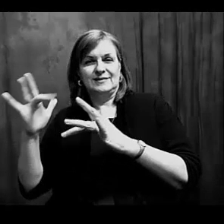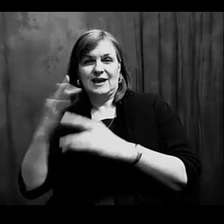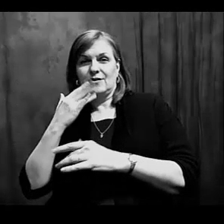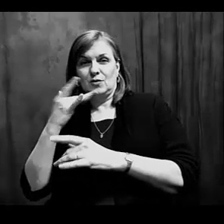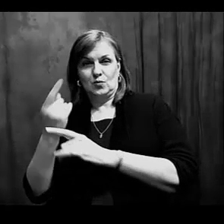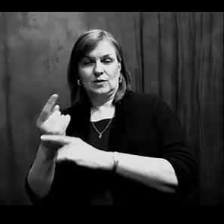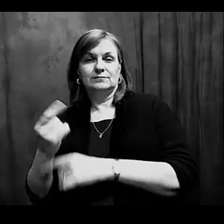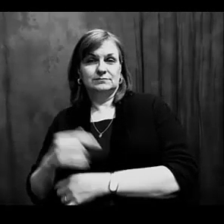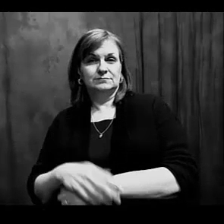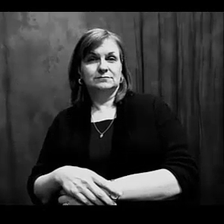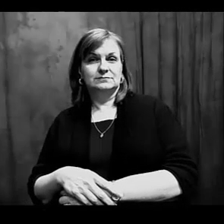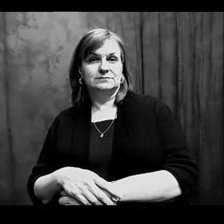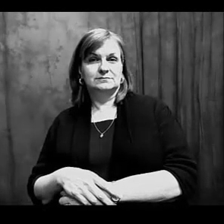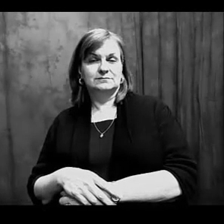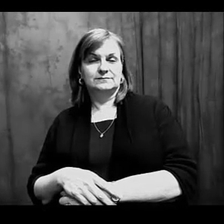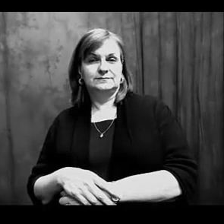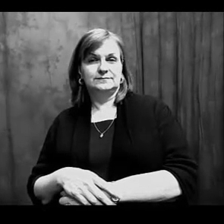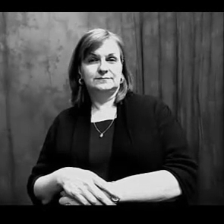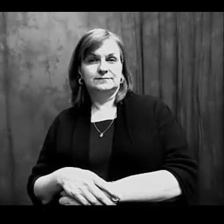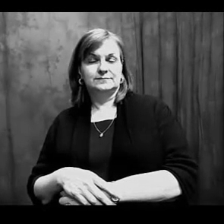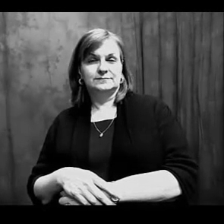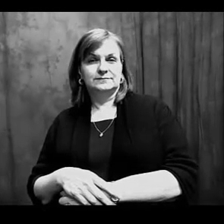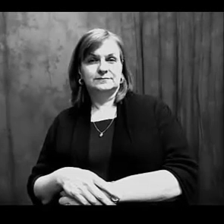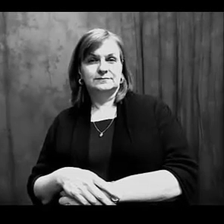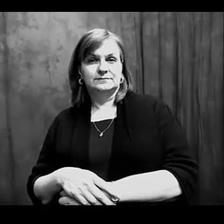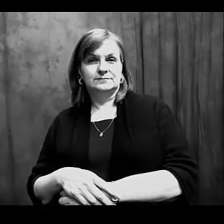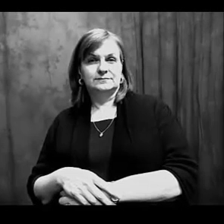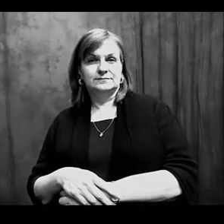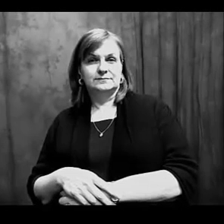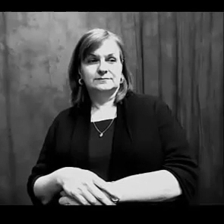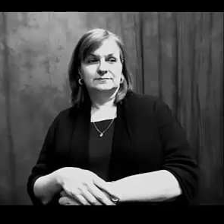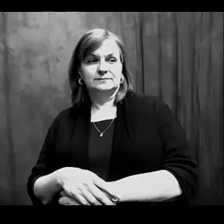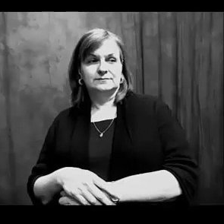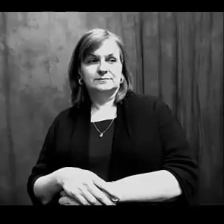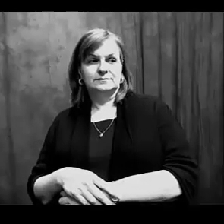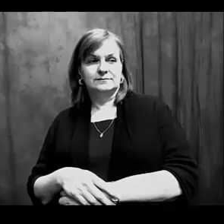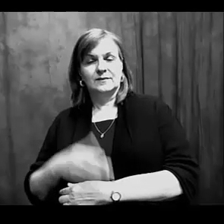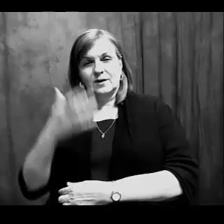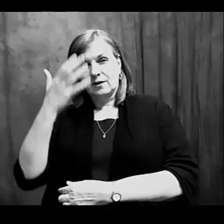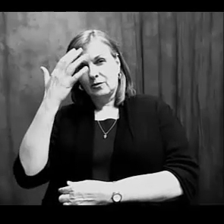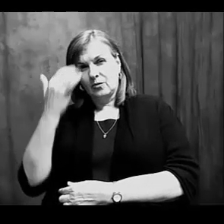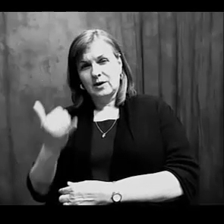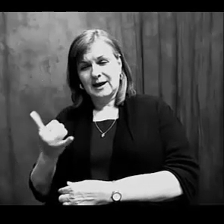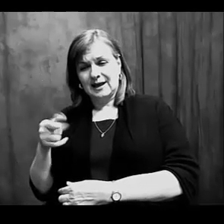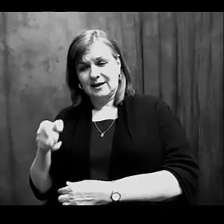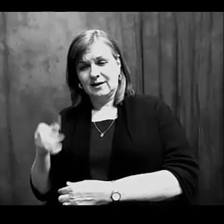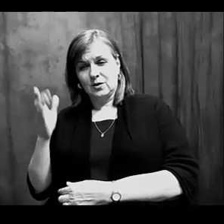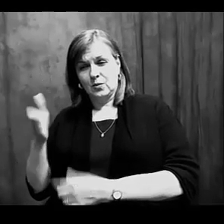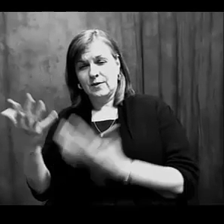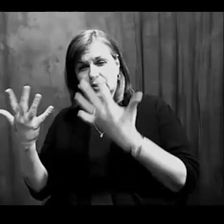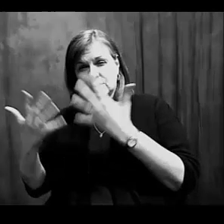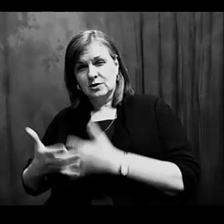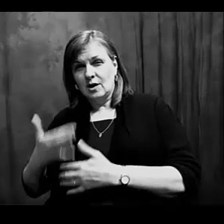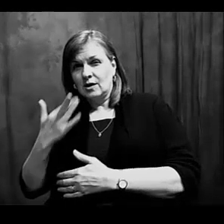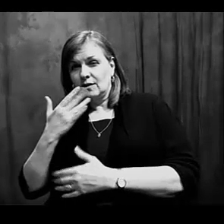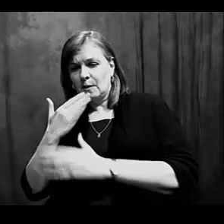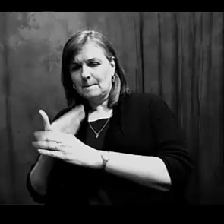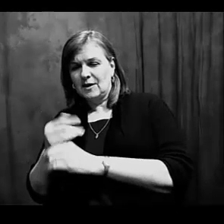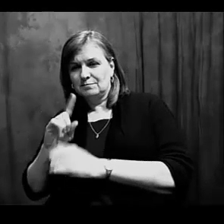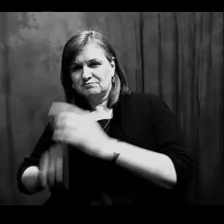right. this guy so why would this guy